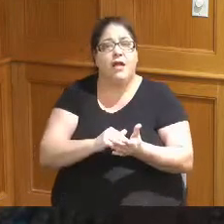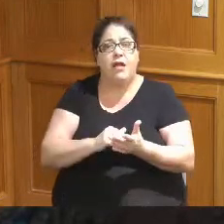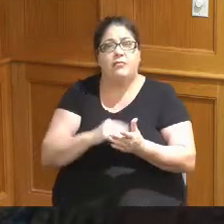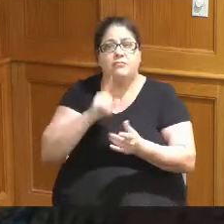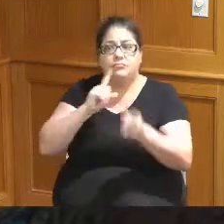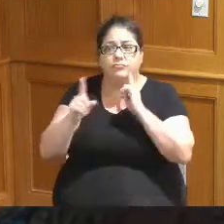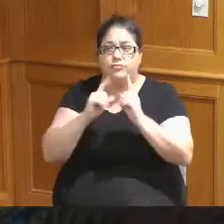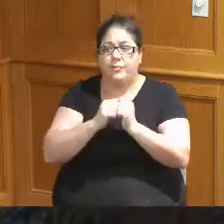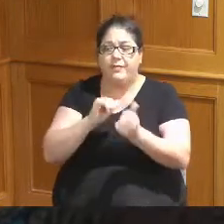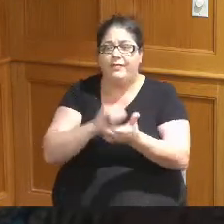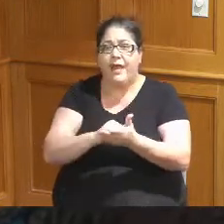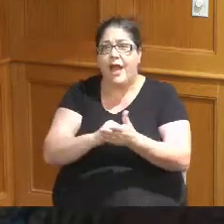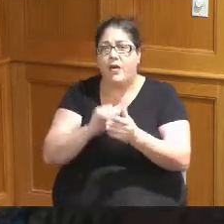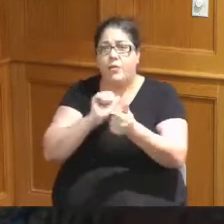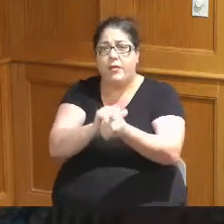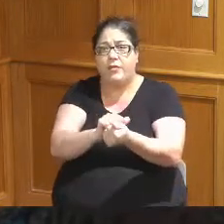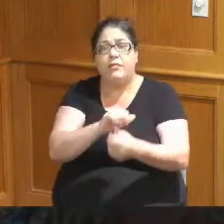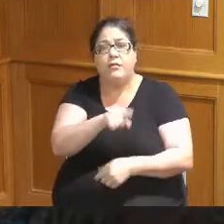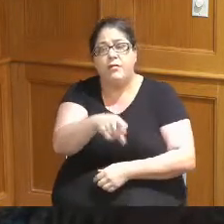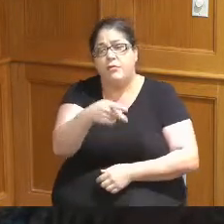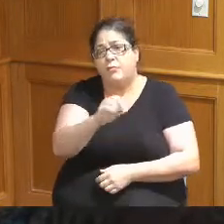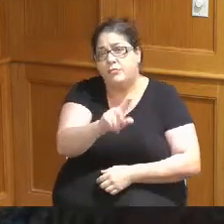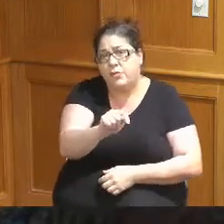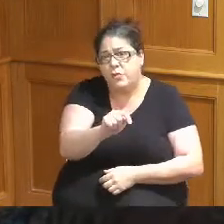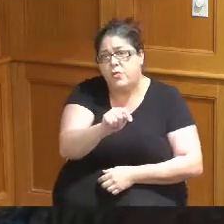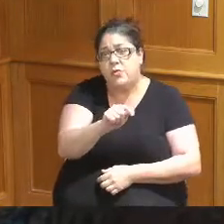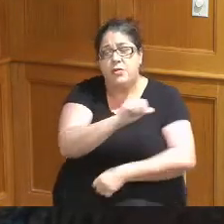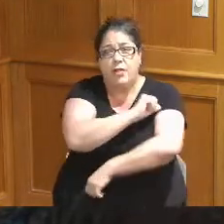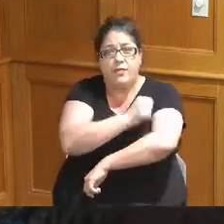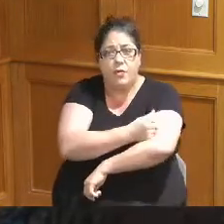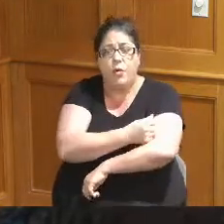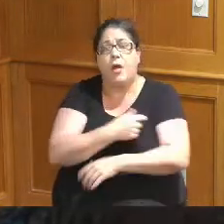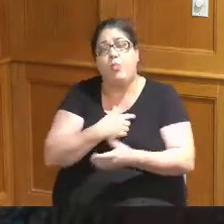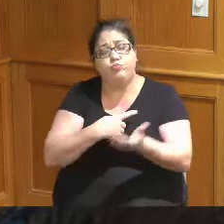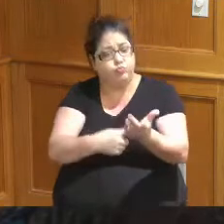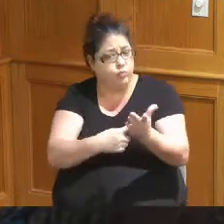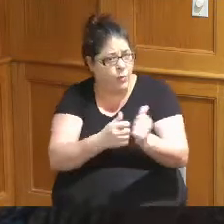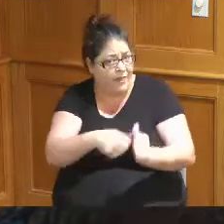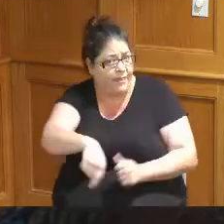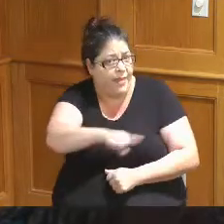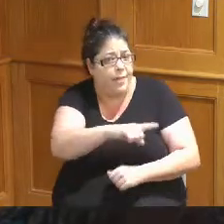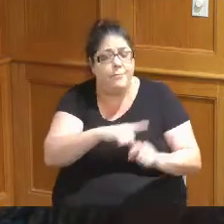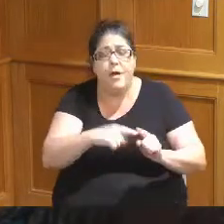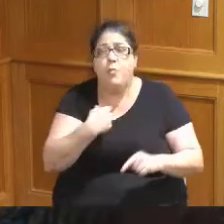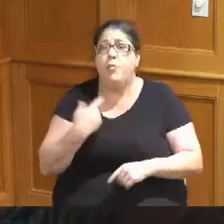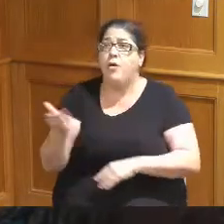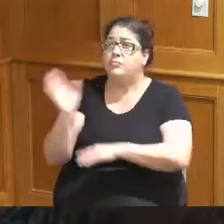with the port we hope that it will continue but we wanted to be up front and at least let